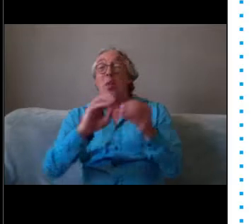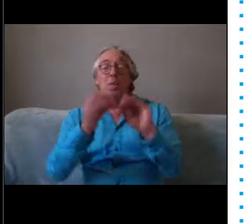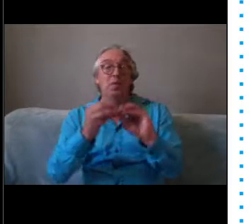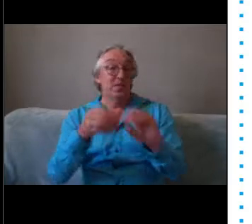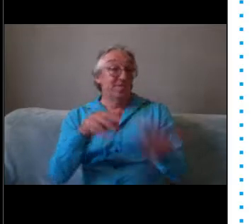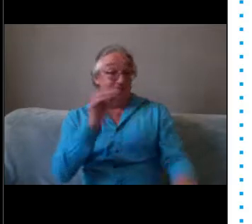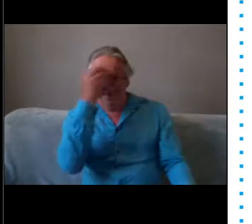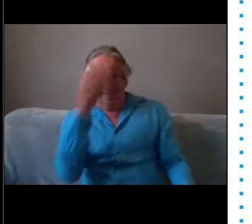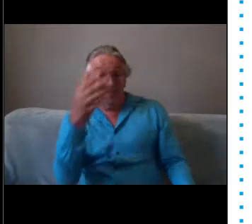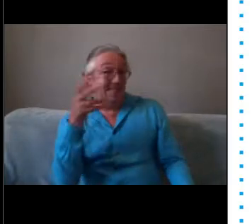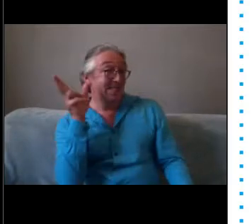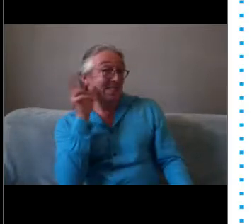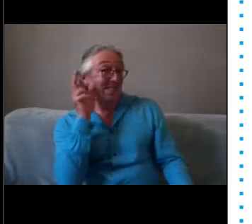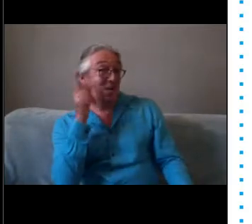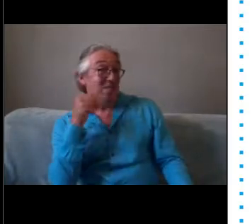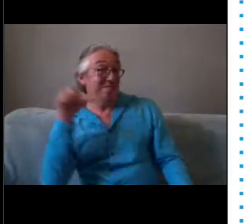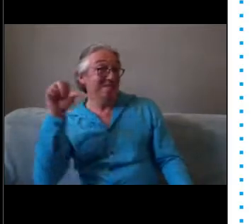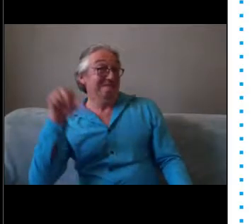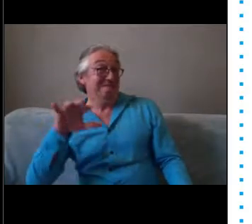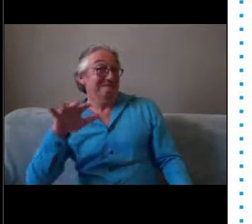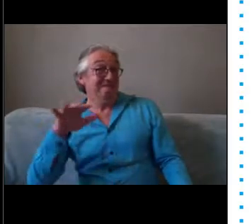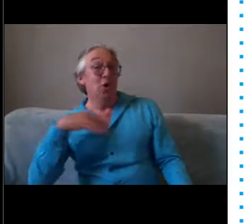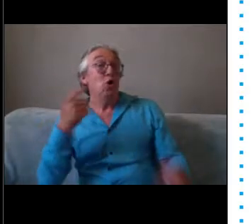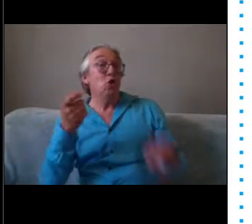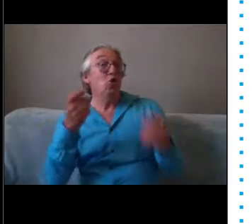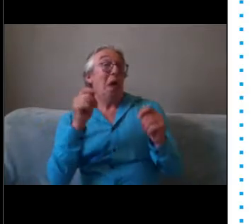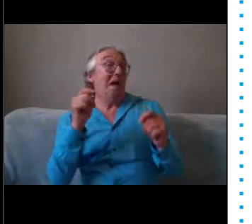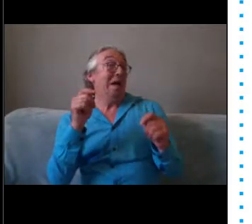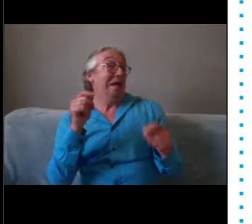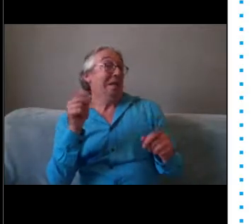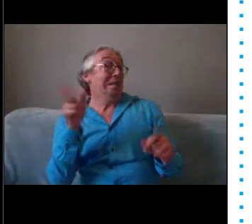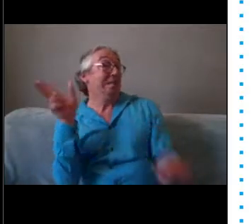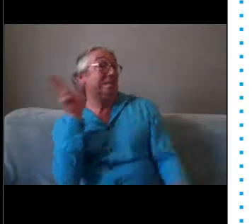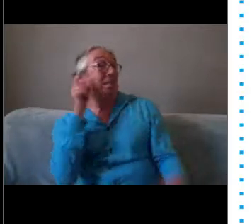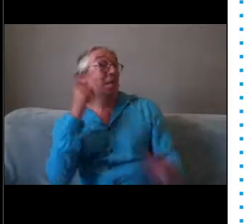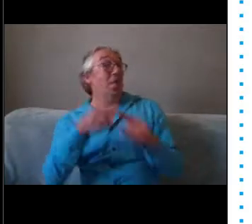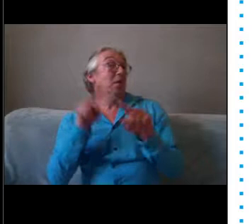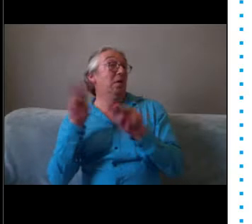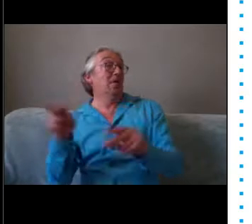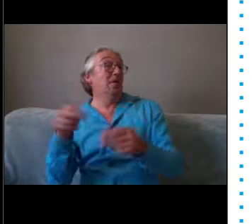The students association can organise events that are inclusive,